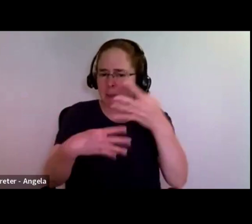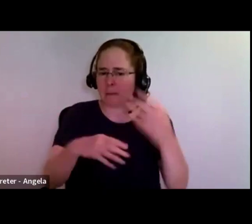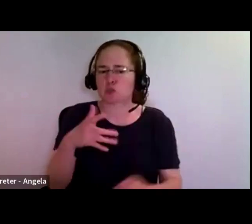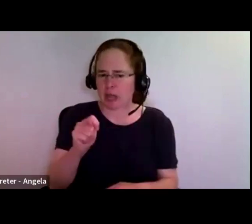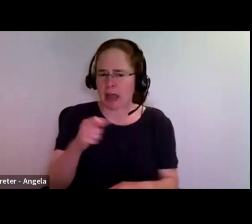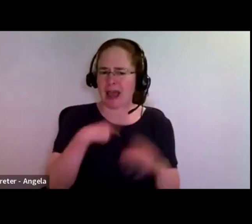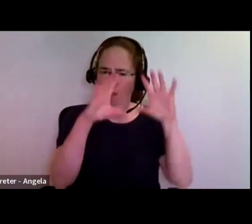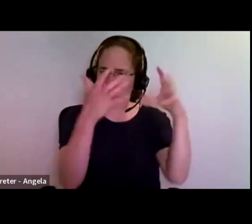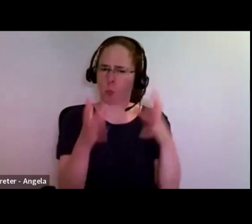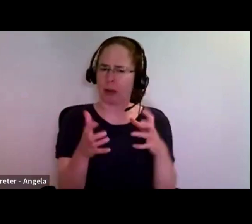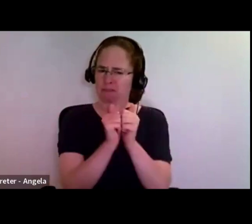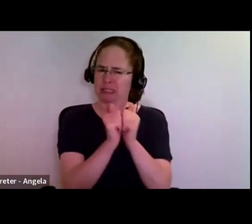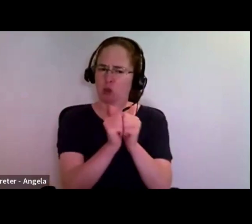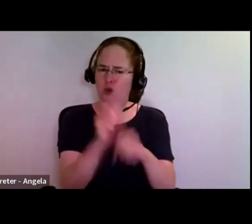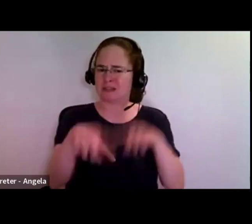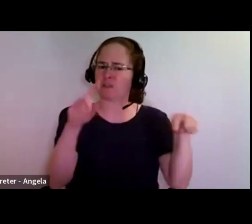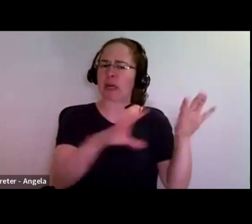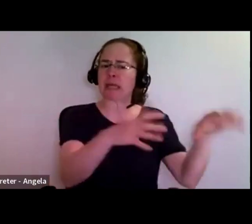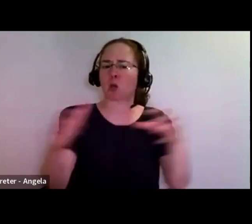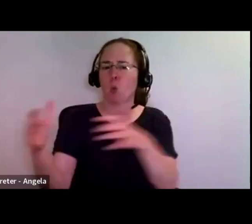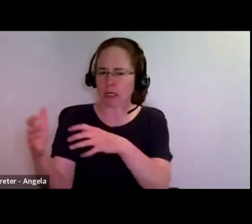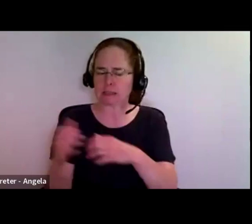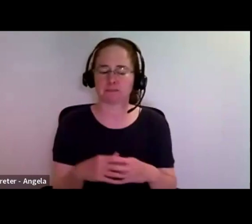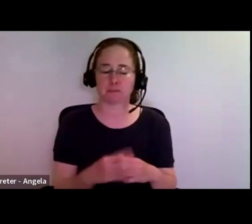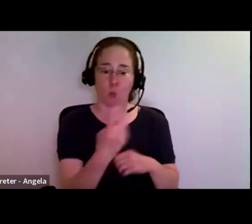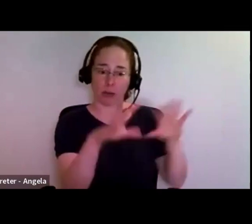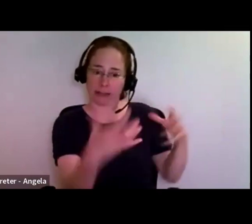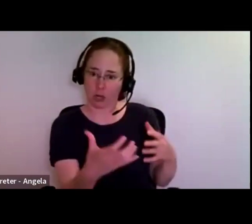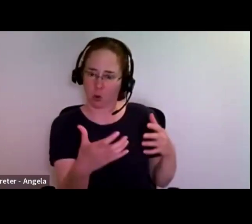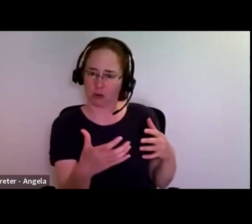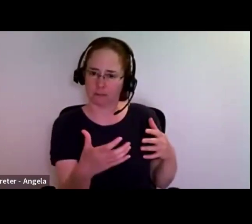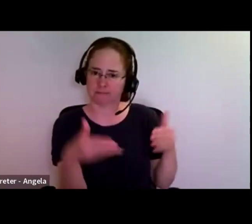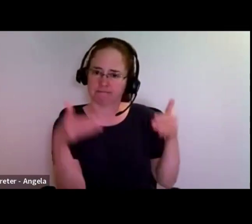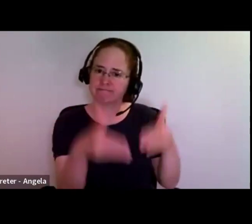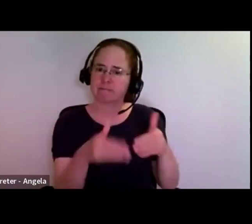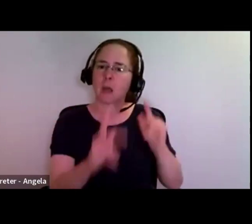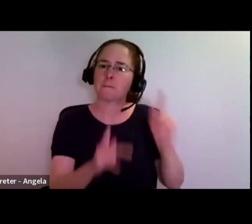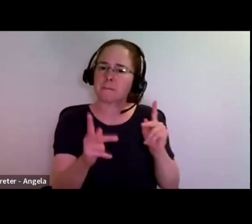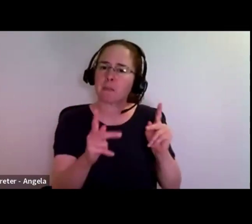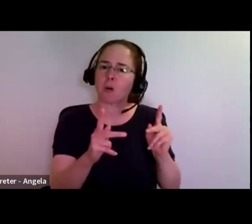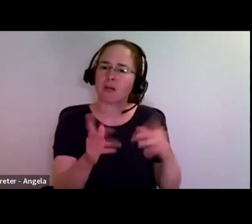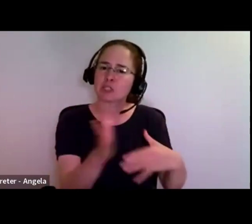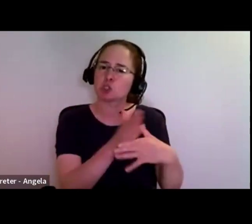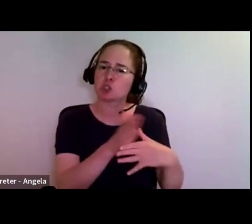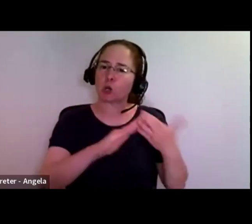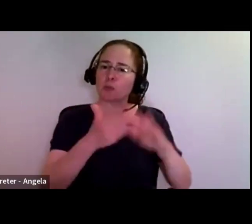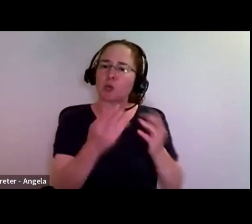them kind of into different categories. One is focusing on people starting to share community resources and